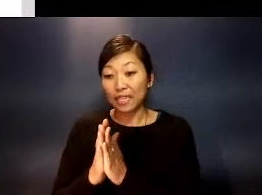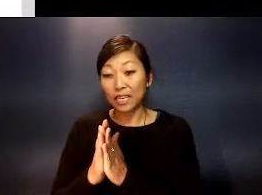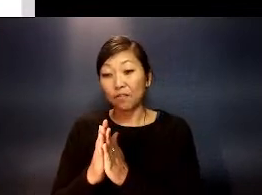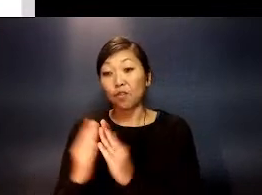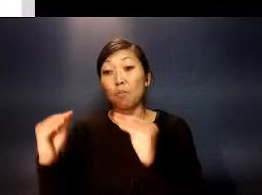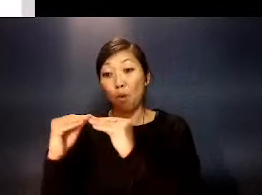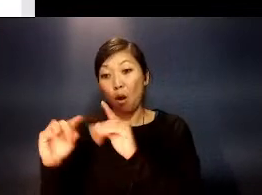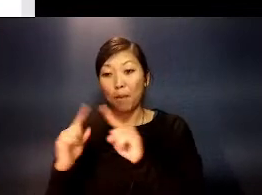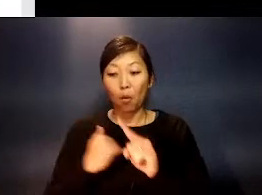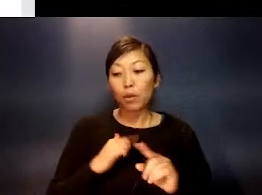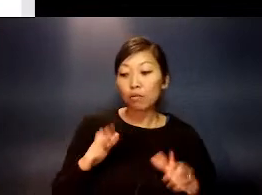WORKING WITH STAFF, WE INTENTIONALLY LEFT THIS SOURCE